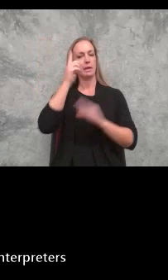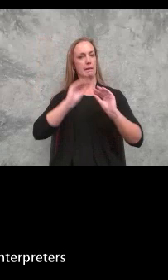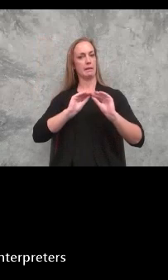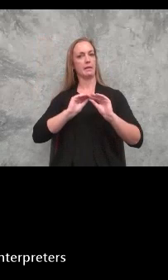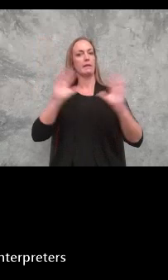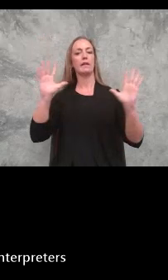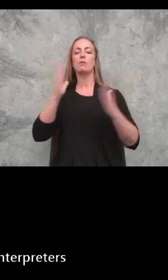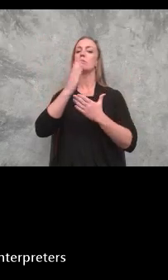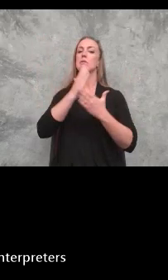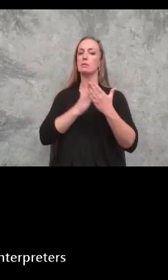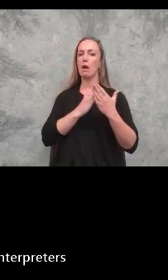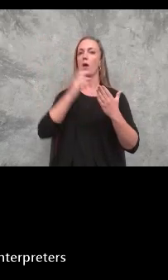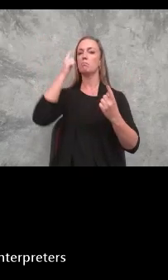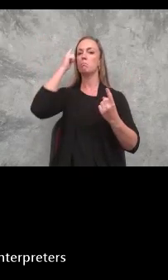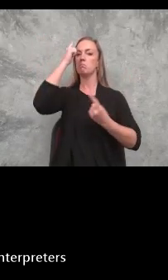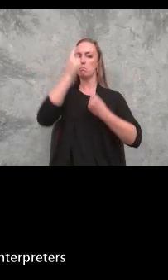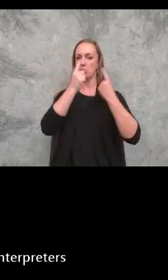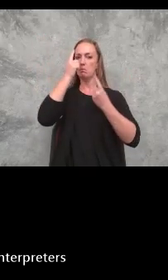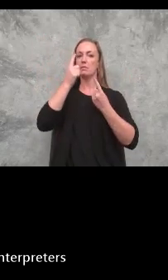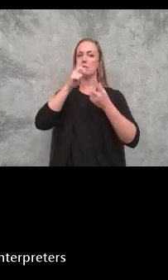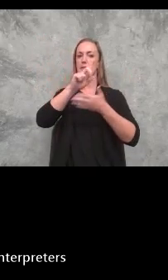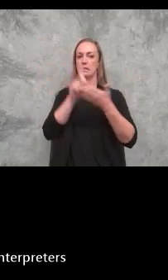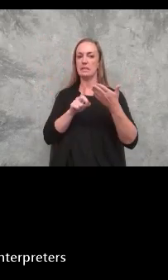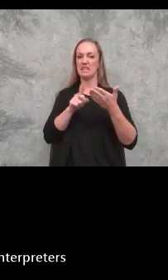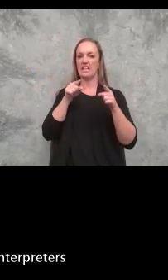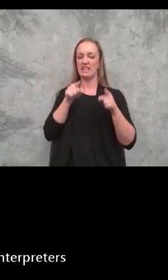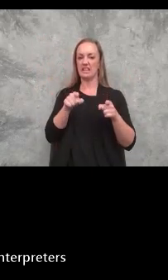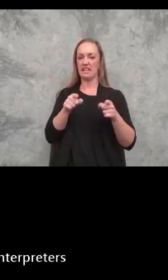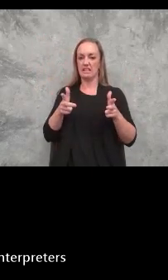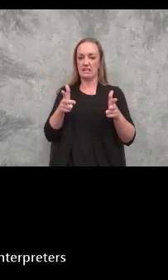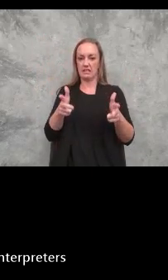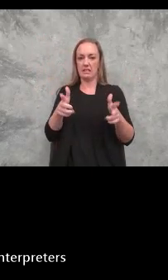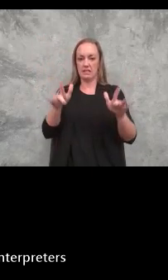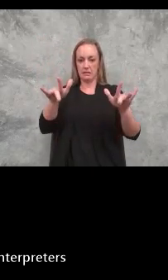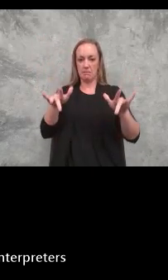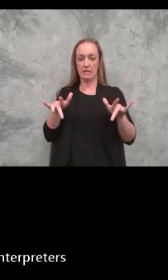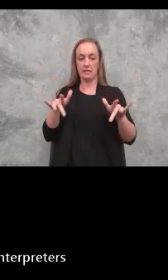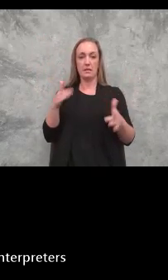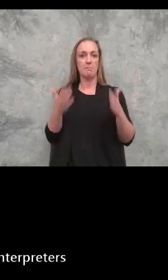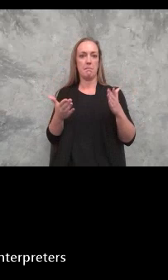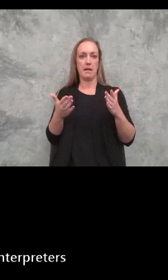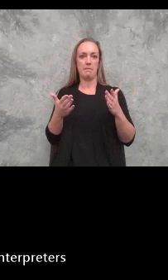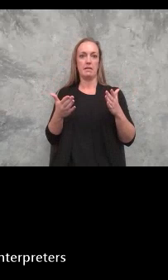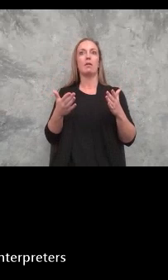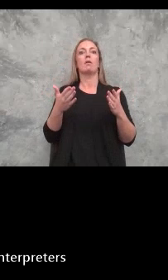thought went into the design of these spaces, it may have been an afterthought. Yes the spots are